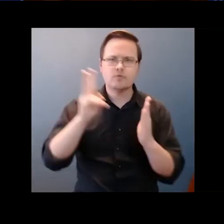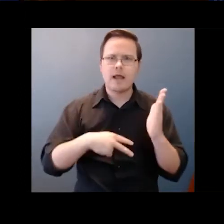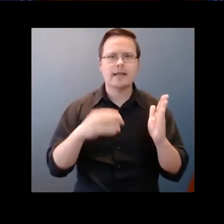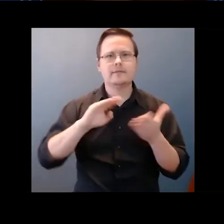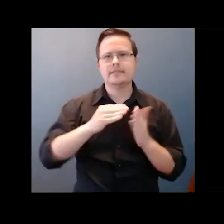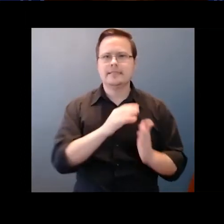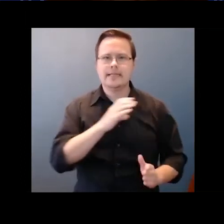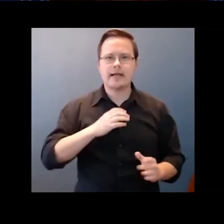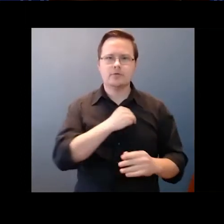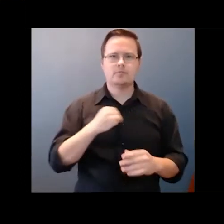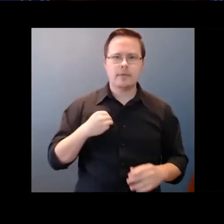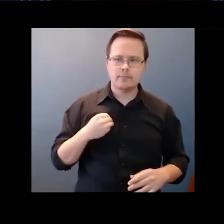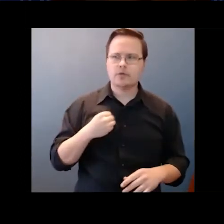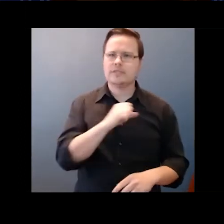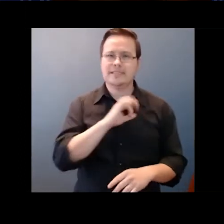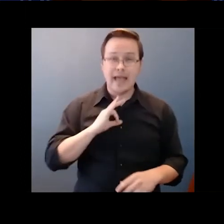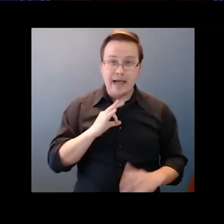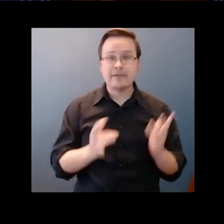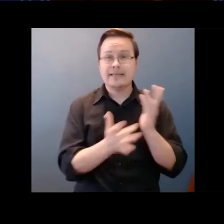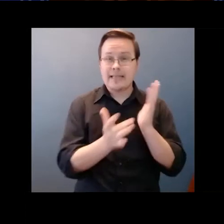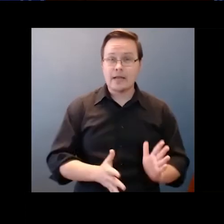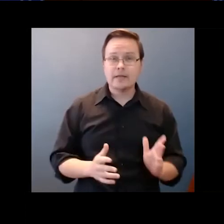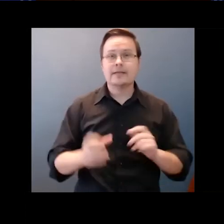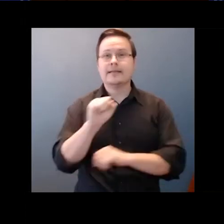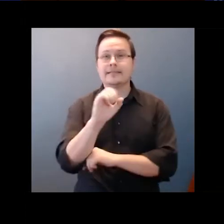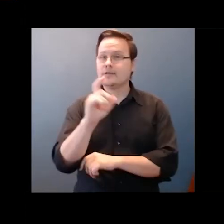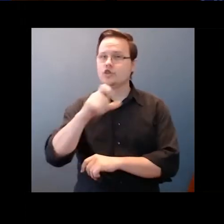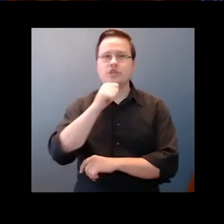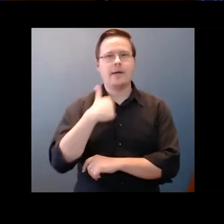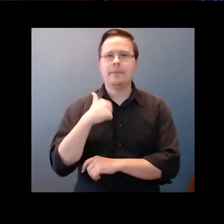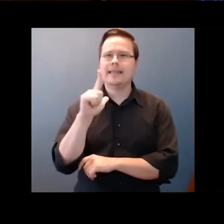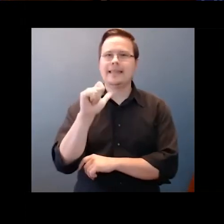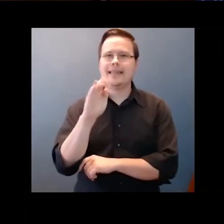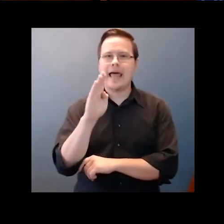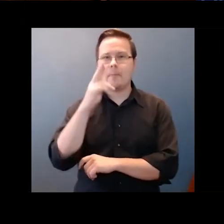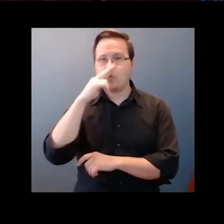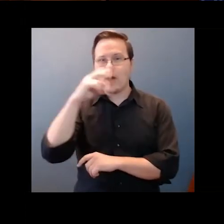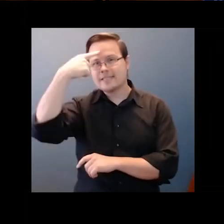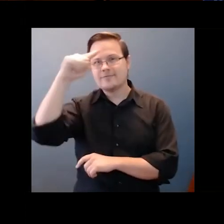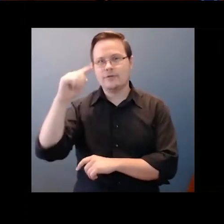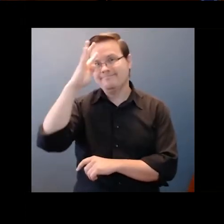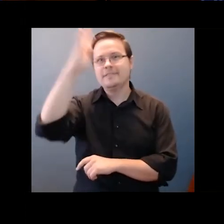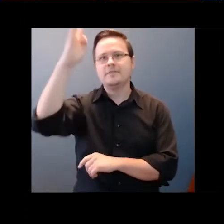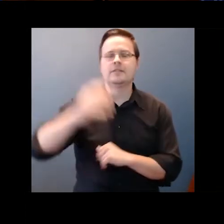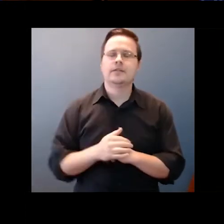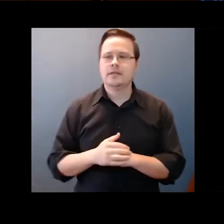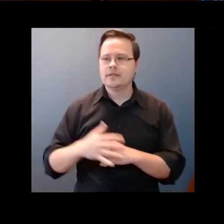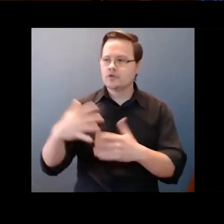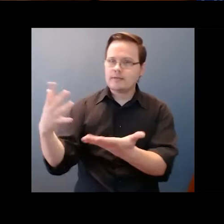technocrats saying the San Diego should not be lab rats for innovation. And so I took a lot of what people all over critical innovation studies have been